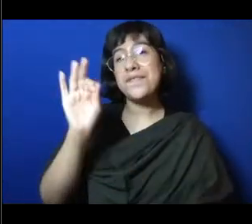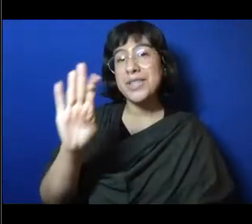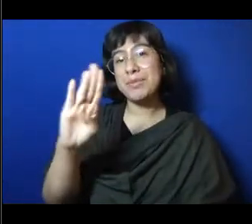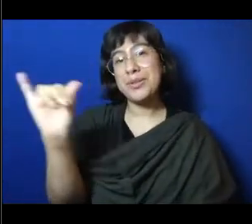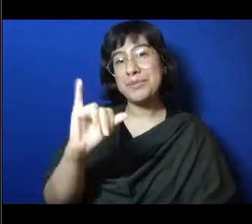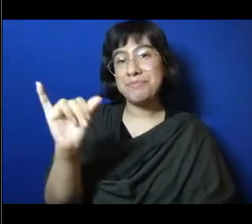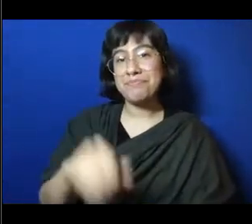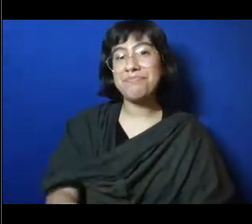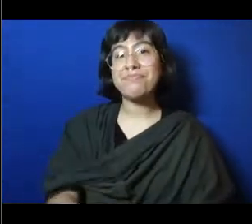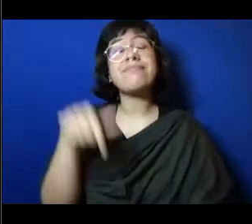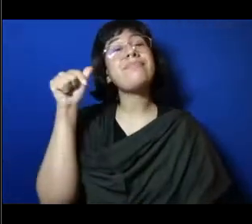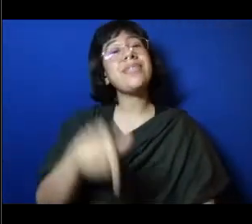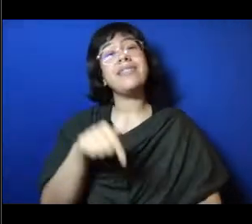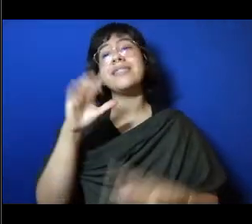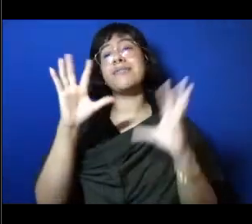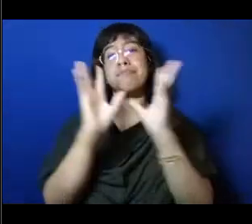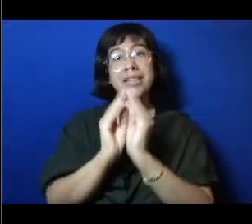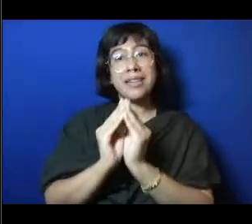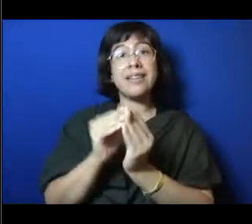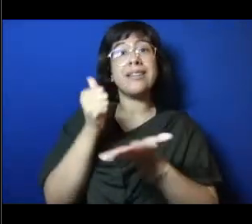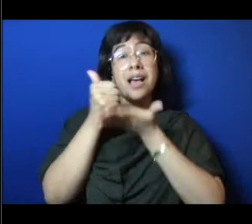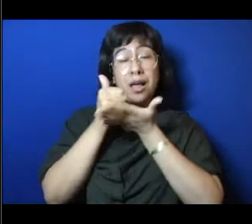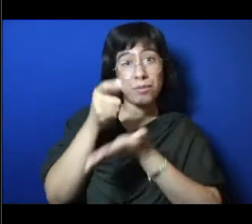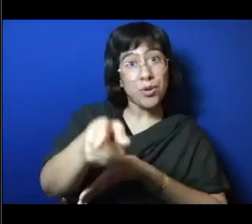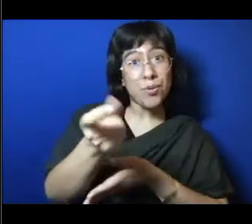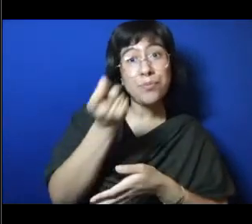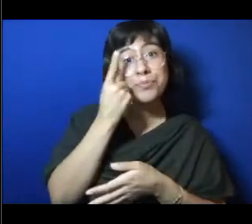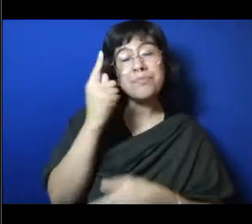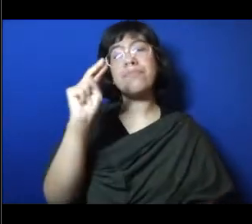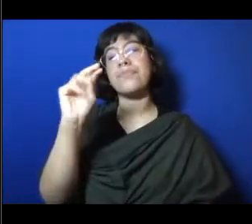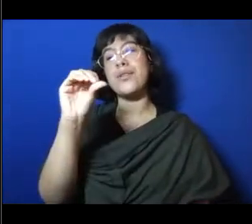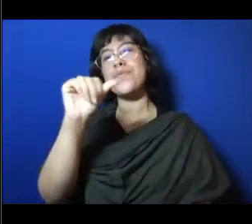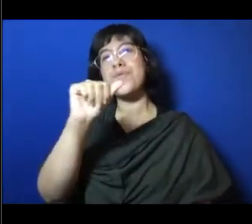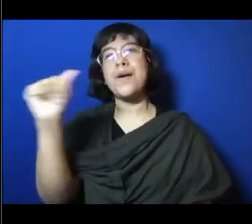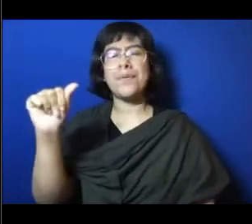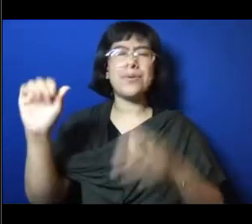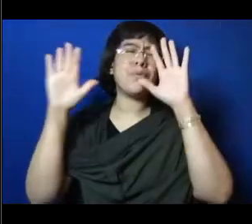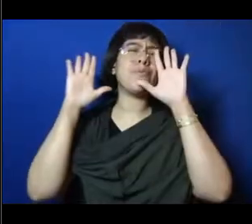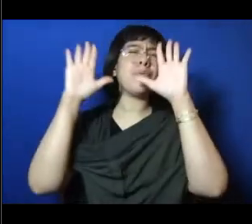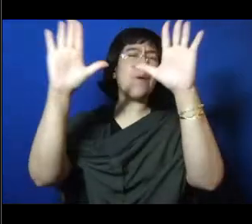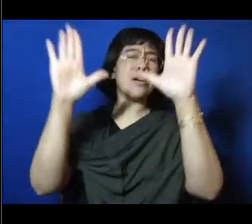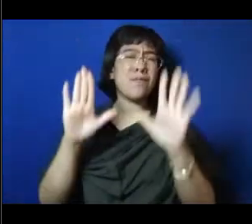Now this series is designed to help you get to know NOAA and some of our incredible experts.